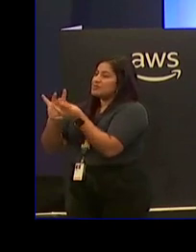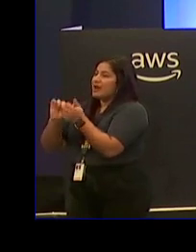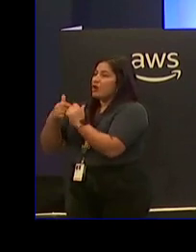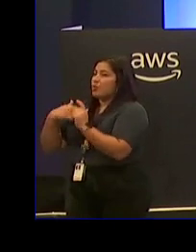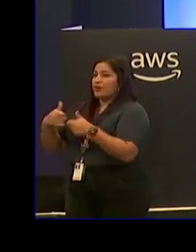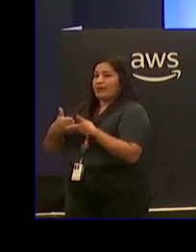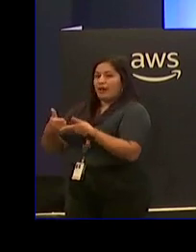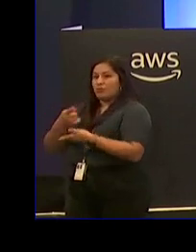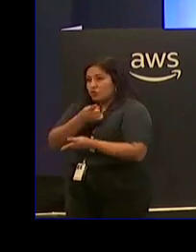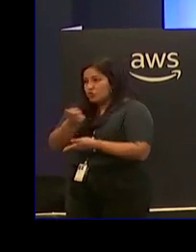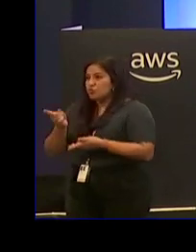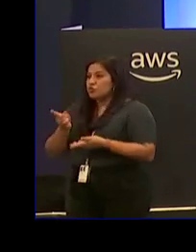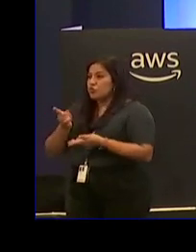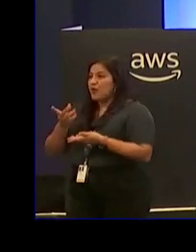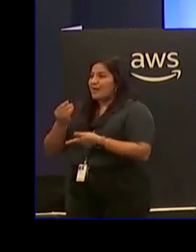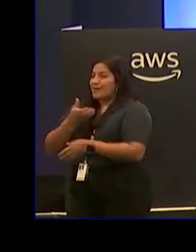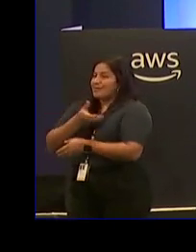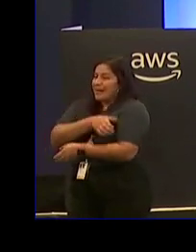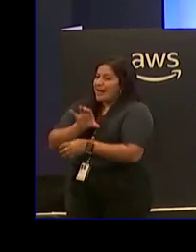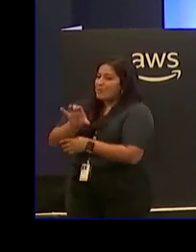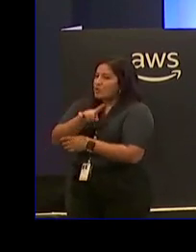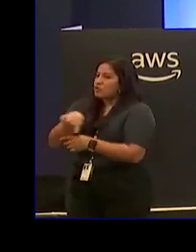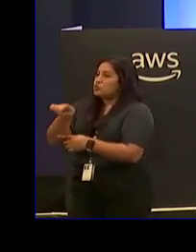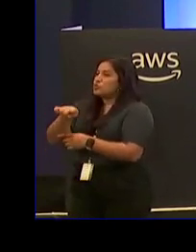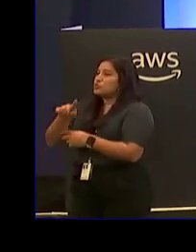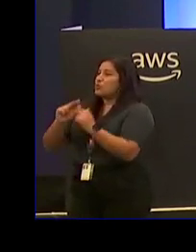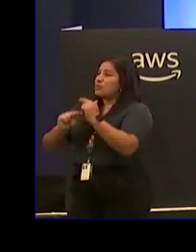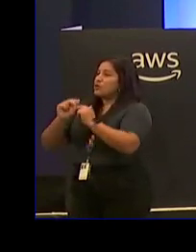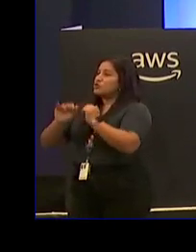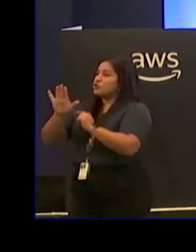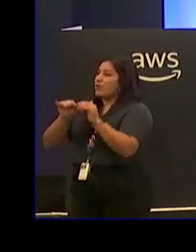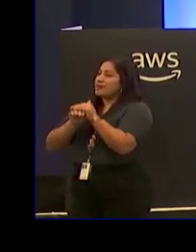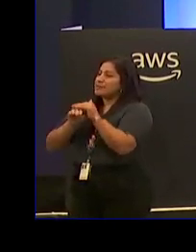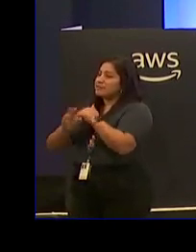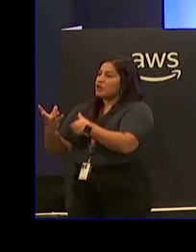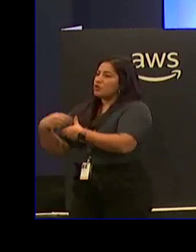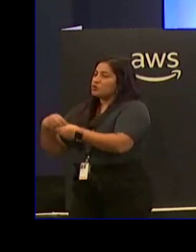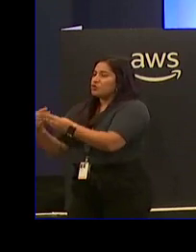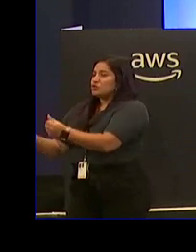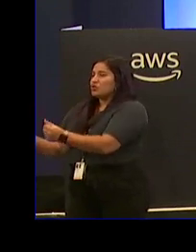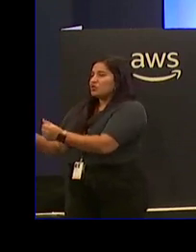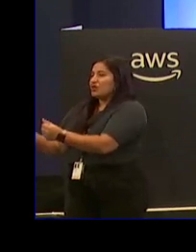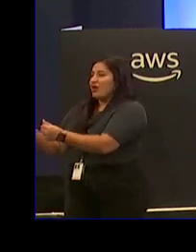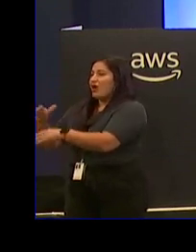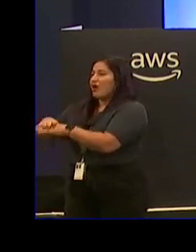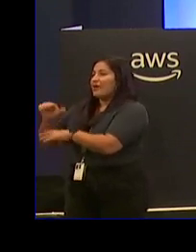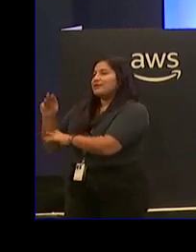enable you to build your accessible inclusive solutions on AWS.